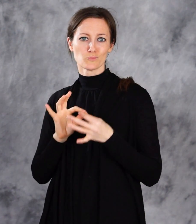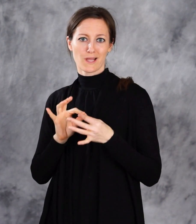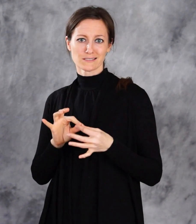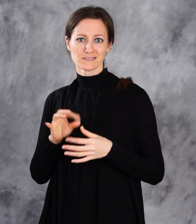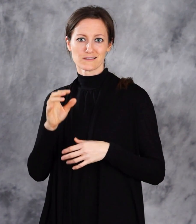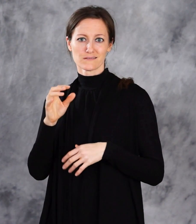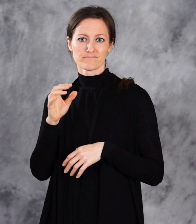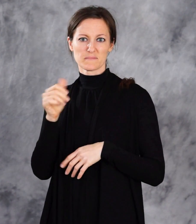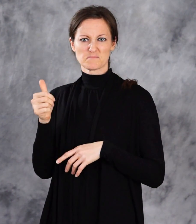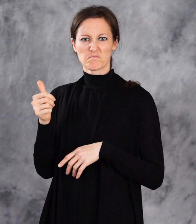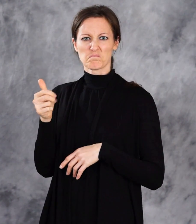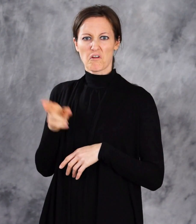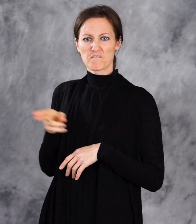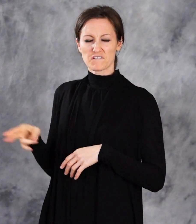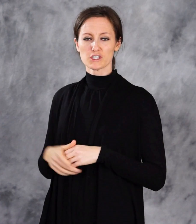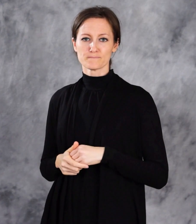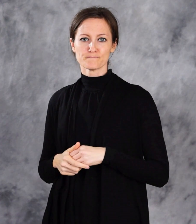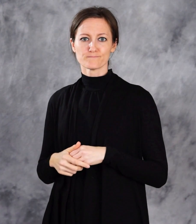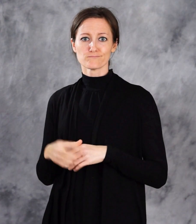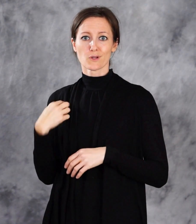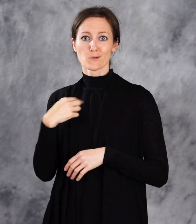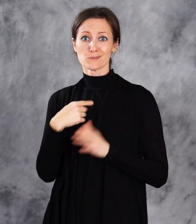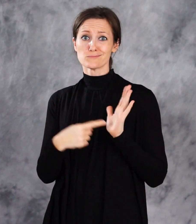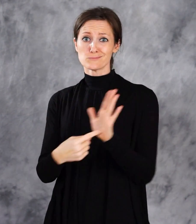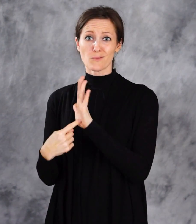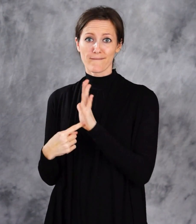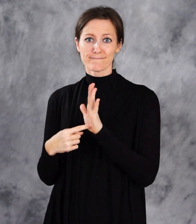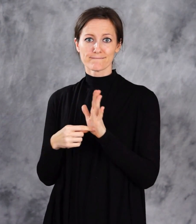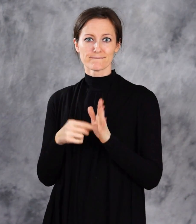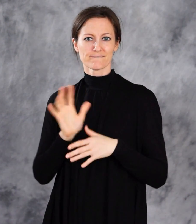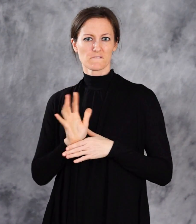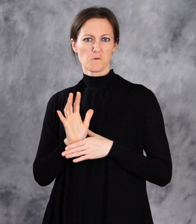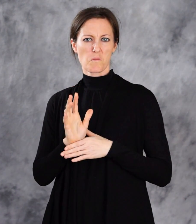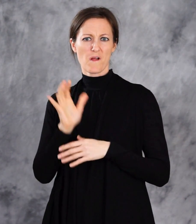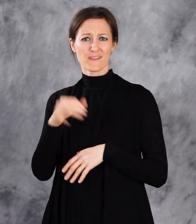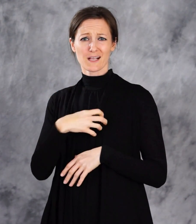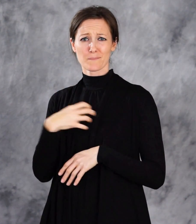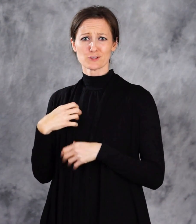and is hard of hearing himself. We also showed a video the Commission produced